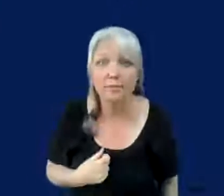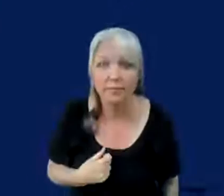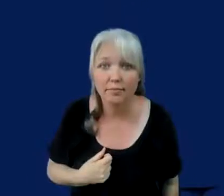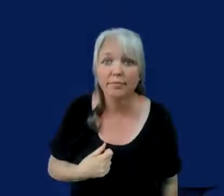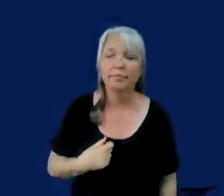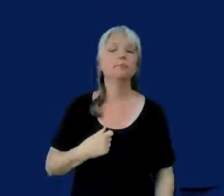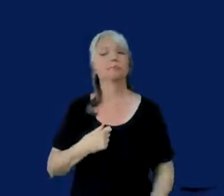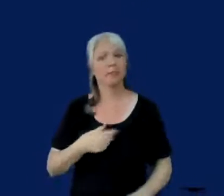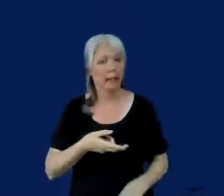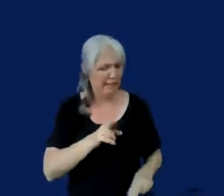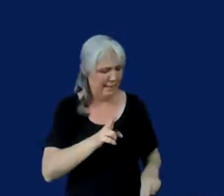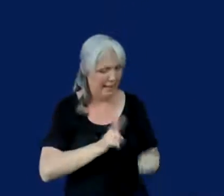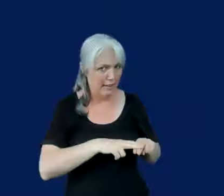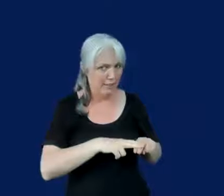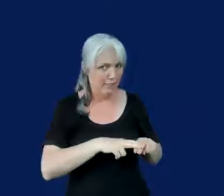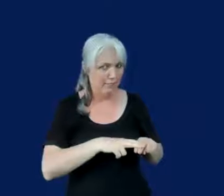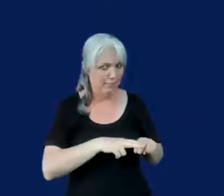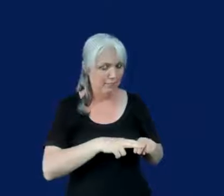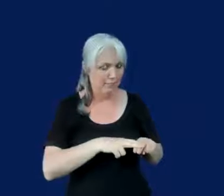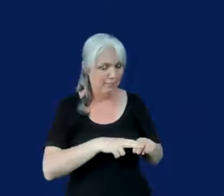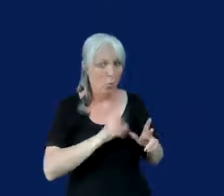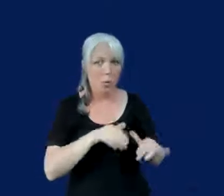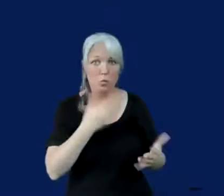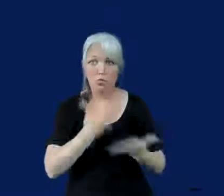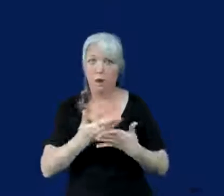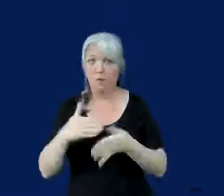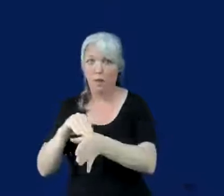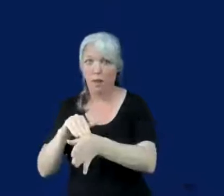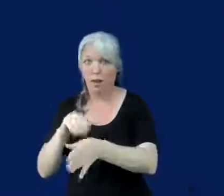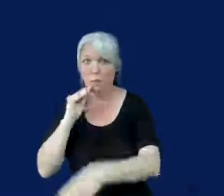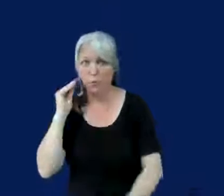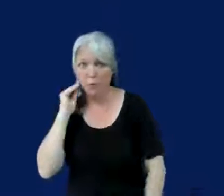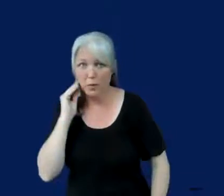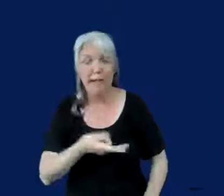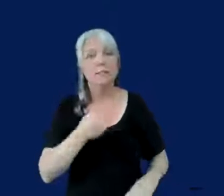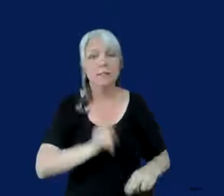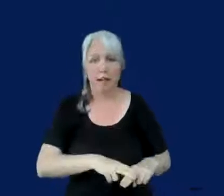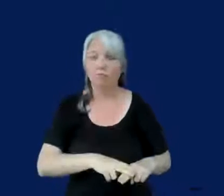“Sit,” I told him when we got to my trailer. He sat right down.